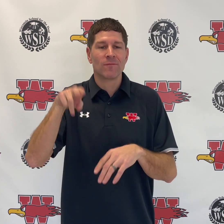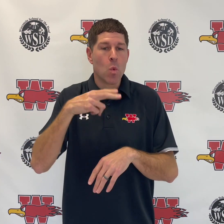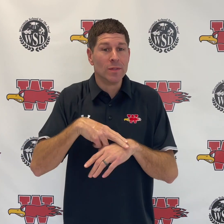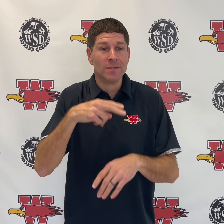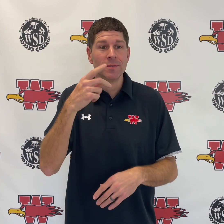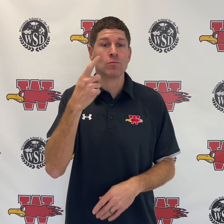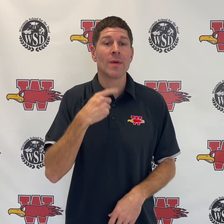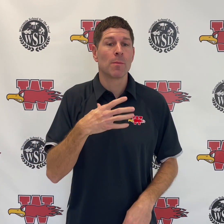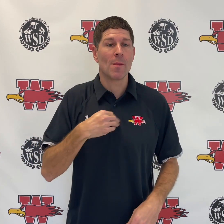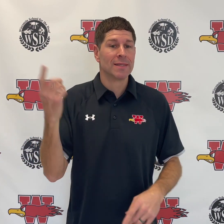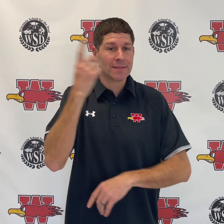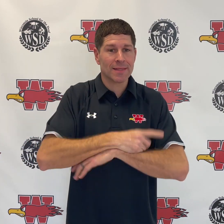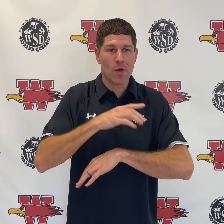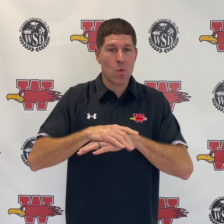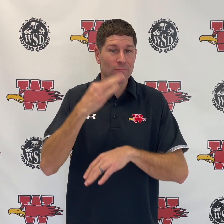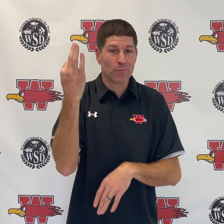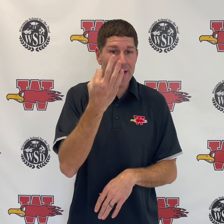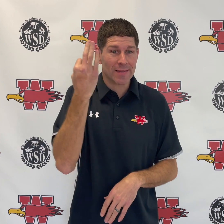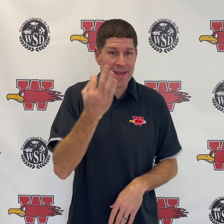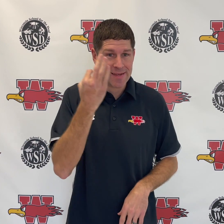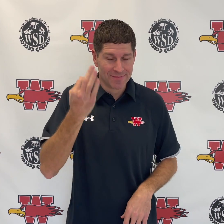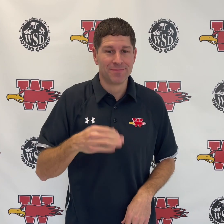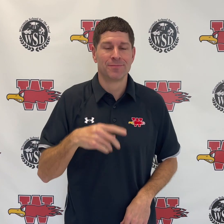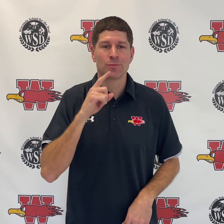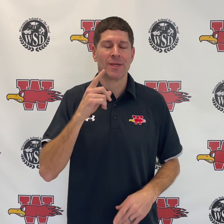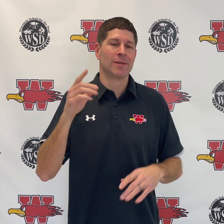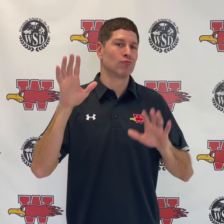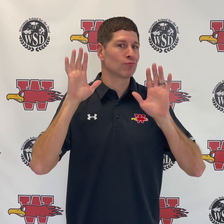And, of course, Red and White Day was on Friday. It was really great to see